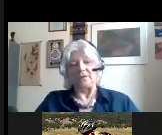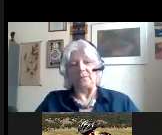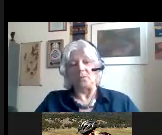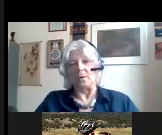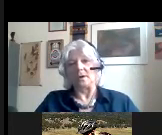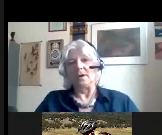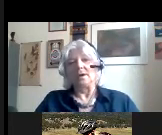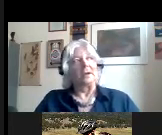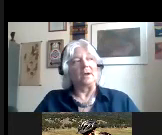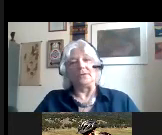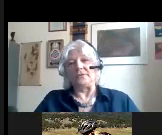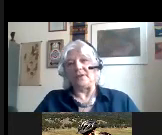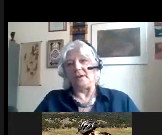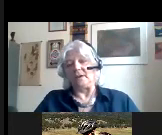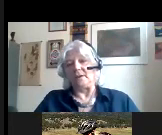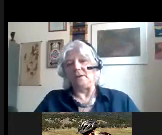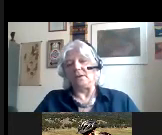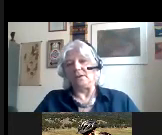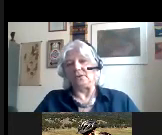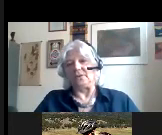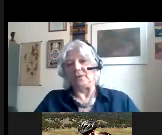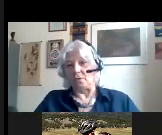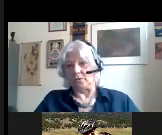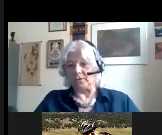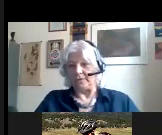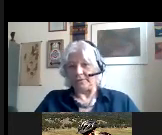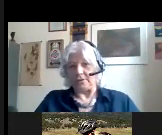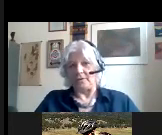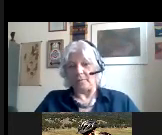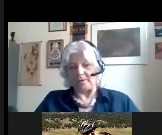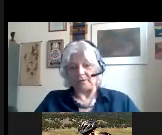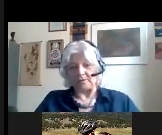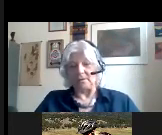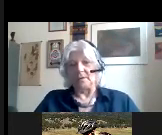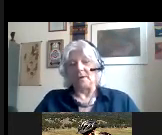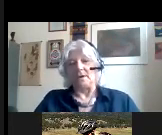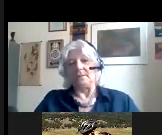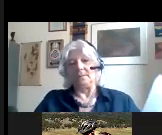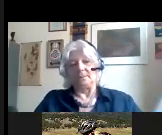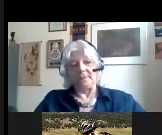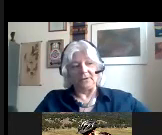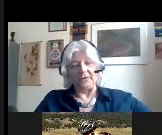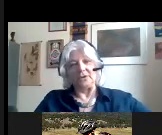can work at understanding individuals that are culturally distinct from us, individually and